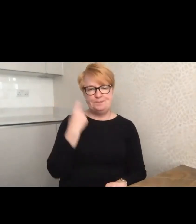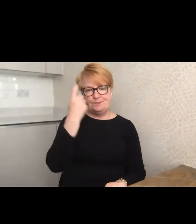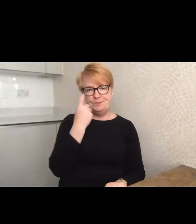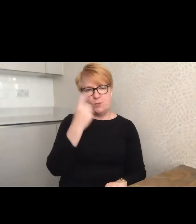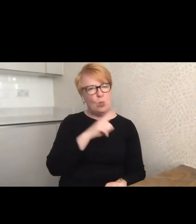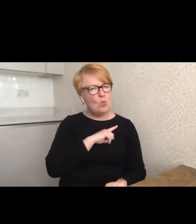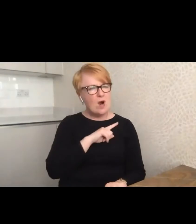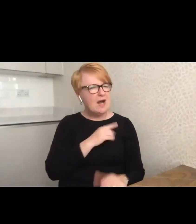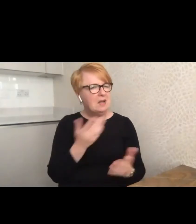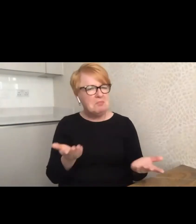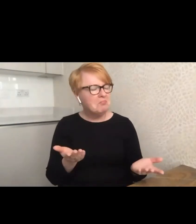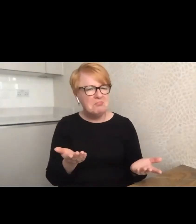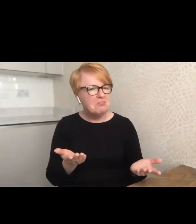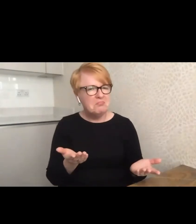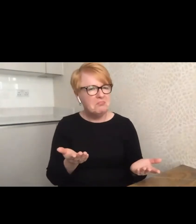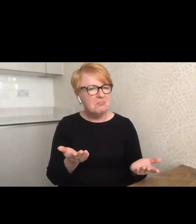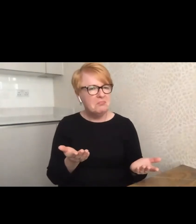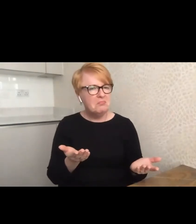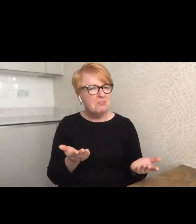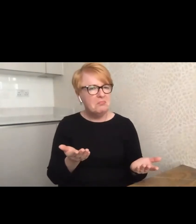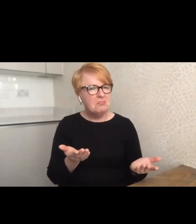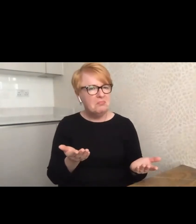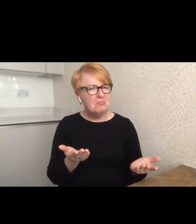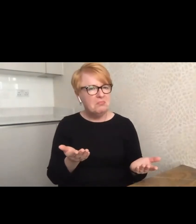Is there a more kind of direct route between artists and communities?